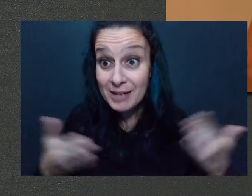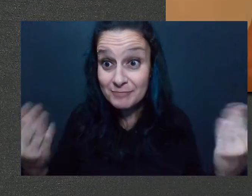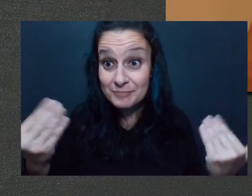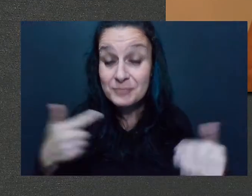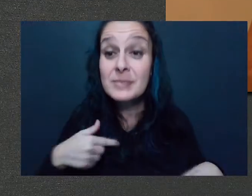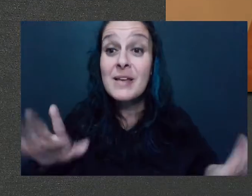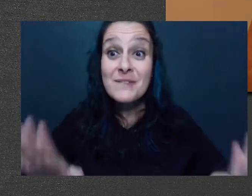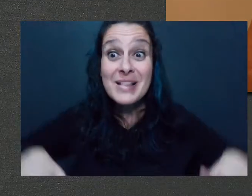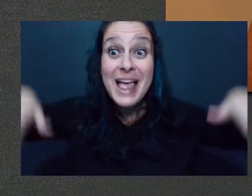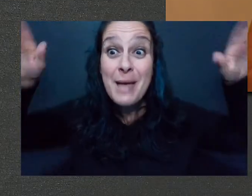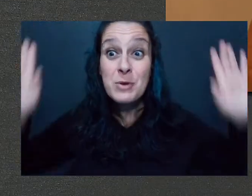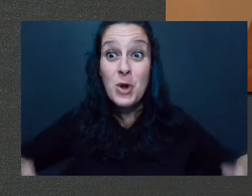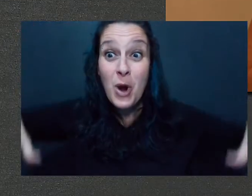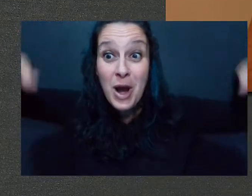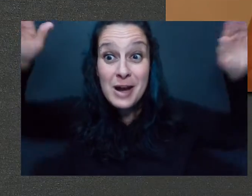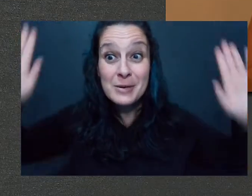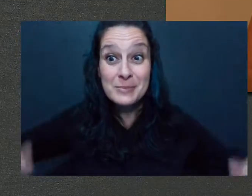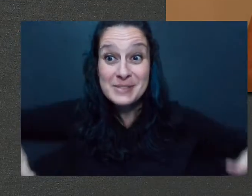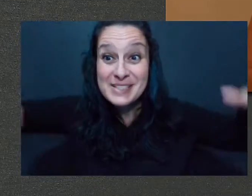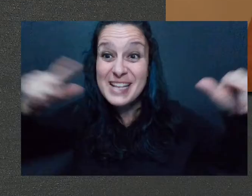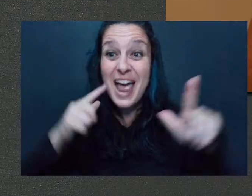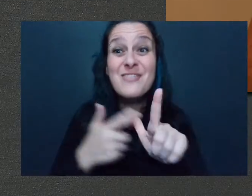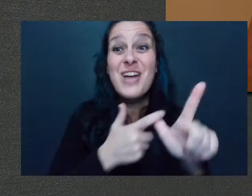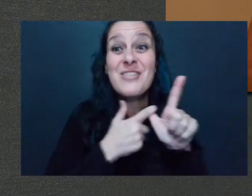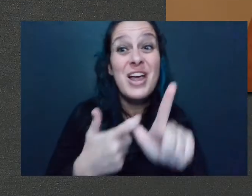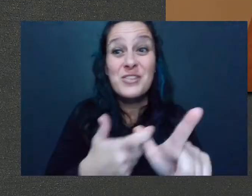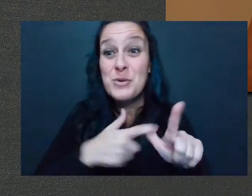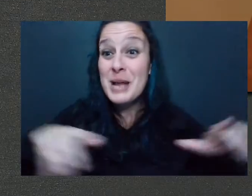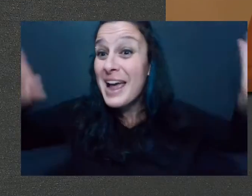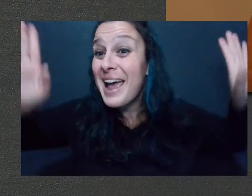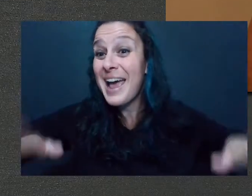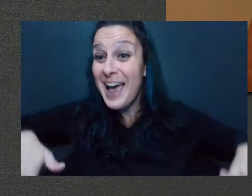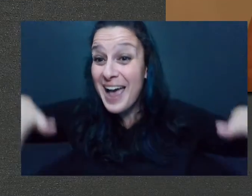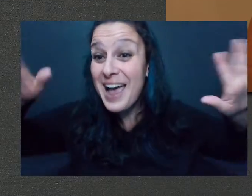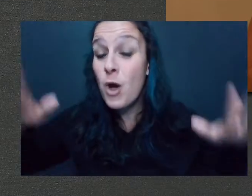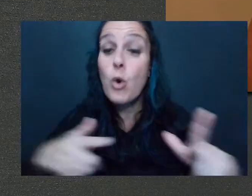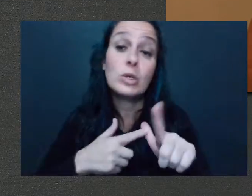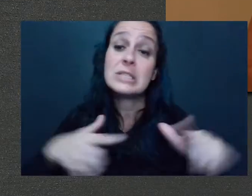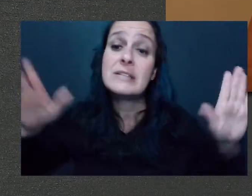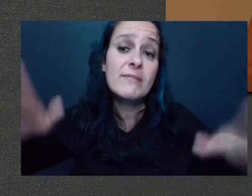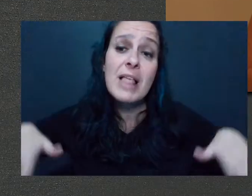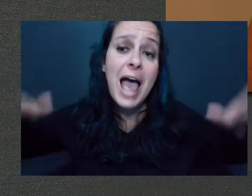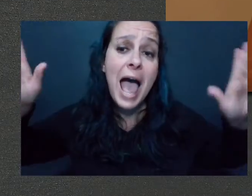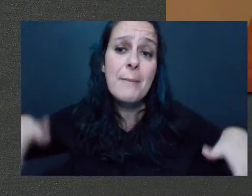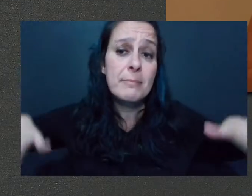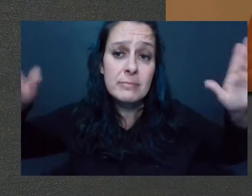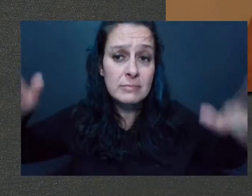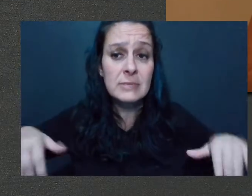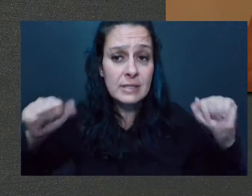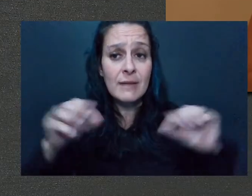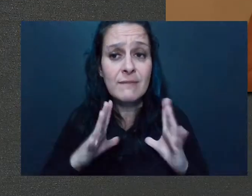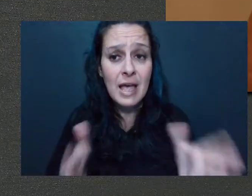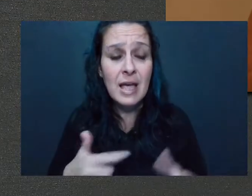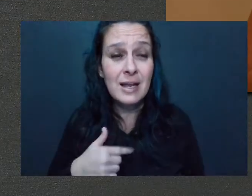Let's flap your arms and run around the room if you can or just flap your arms if you want to, ready?